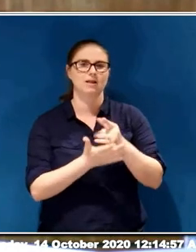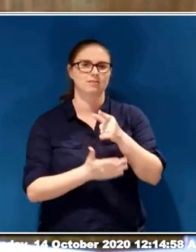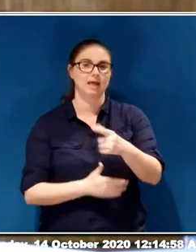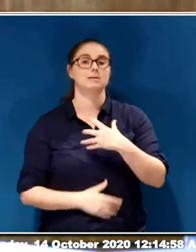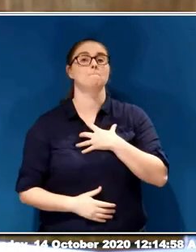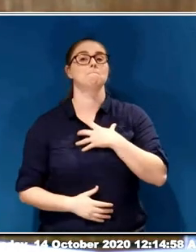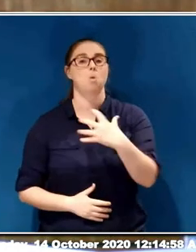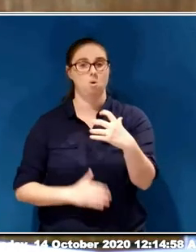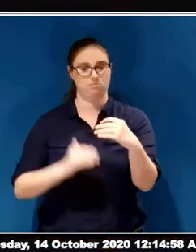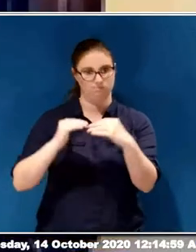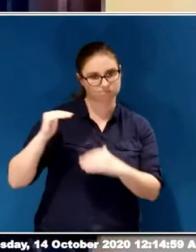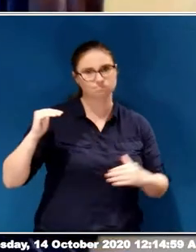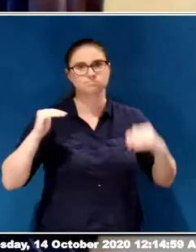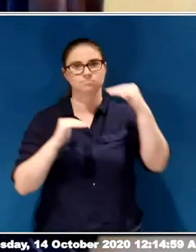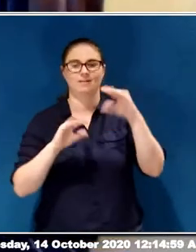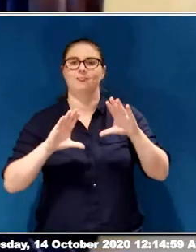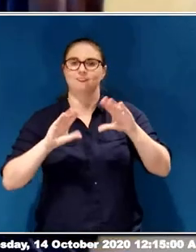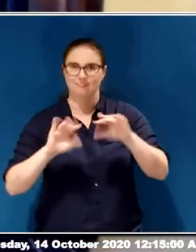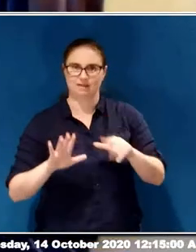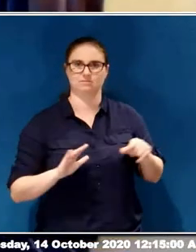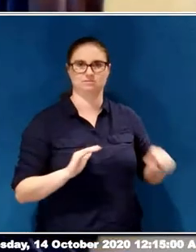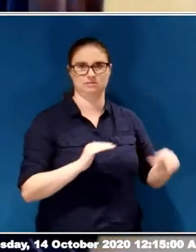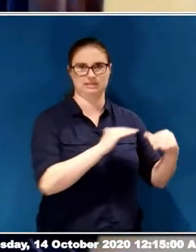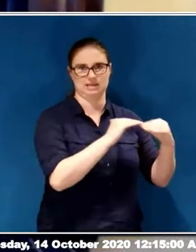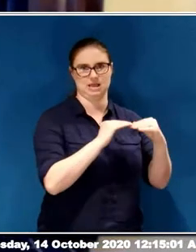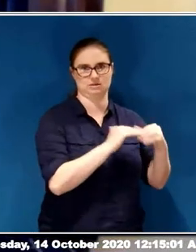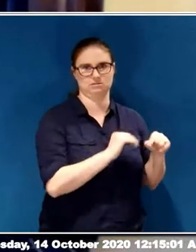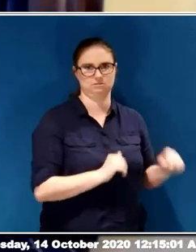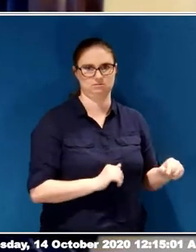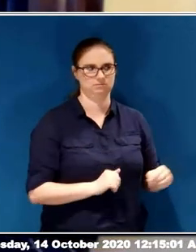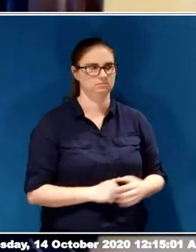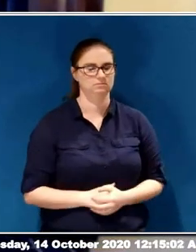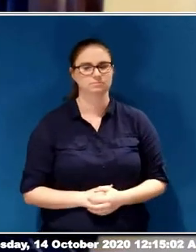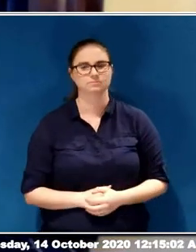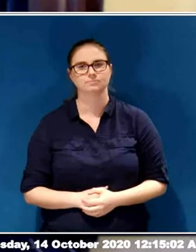and there are words in there such as "benefit". There should be benefit.